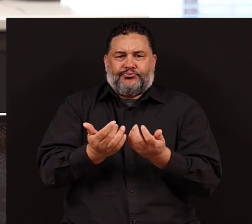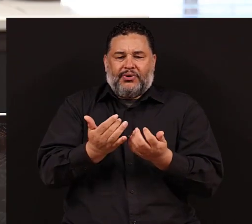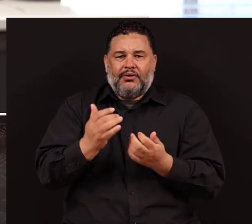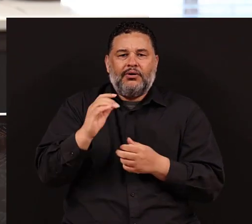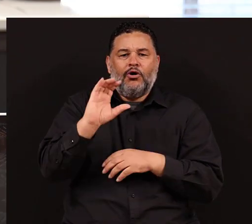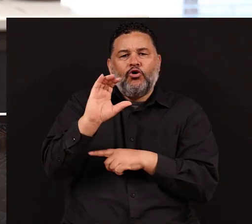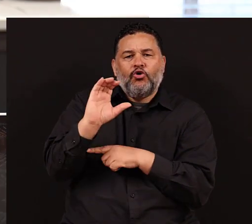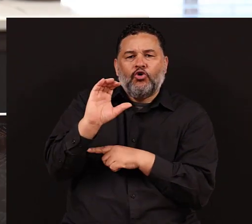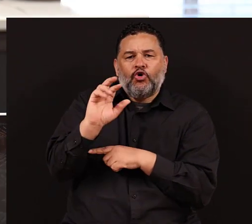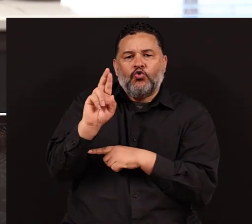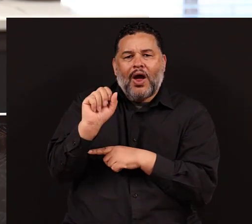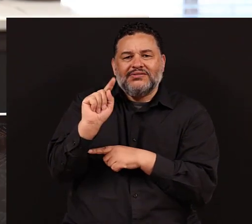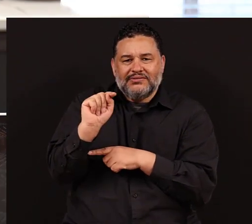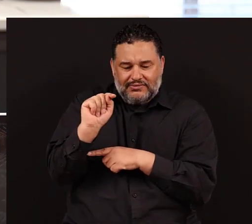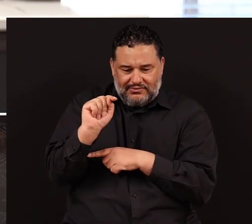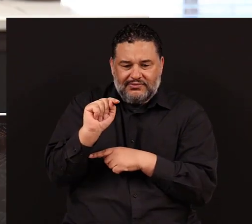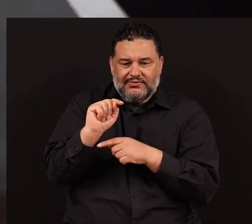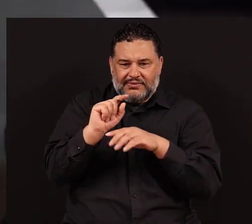I am gonna add some sea salt to it.